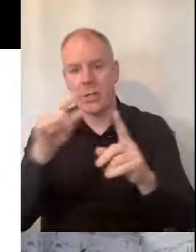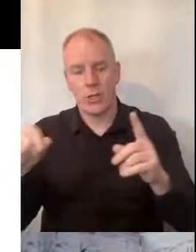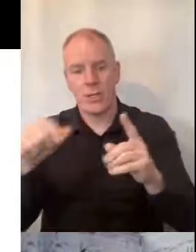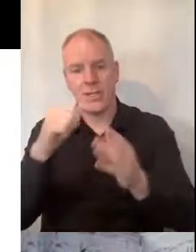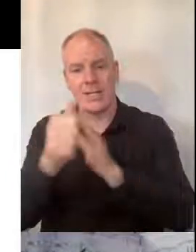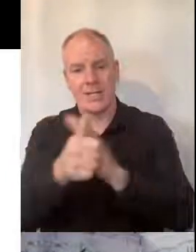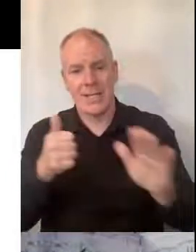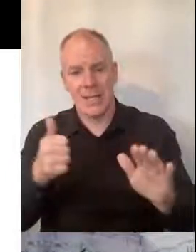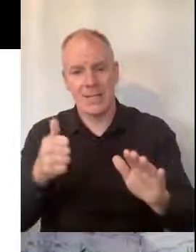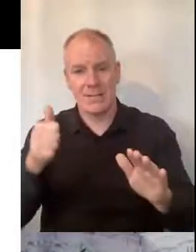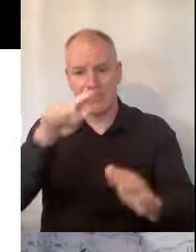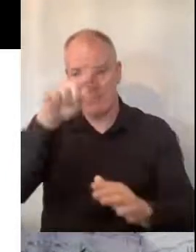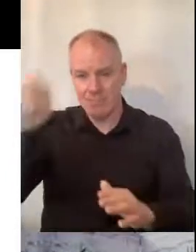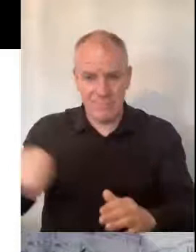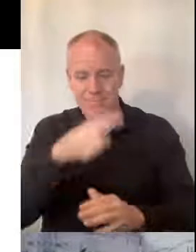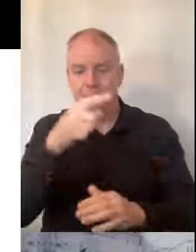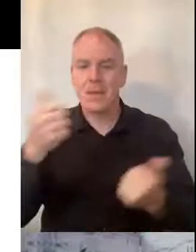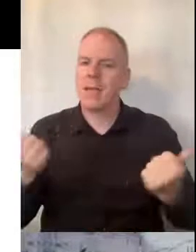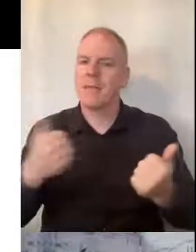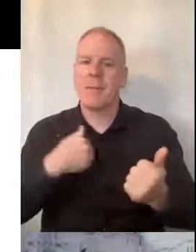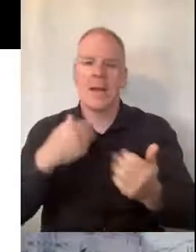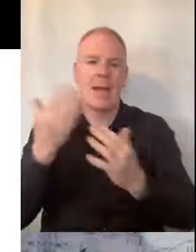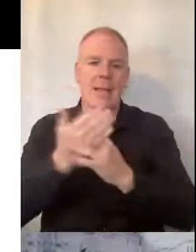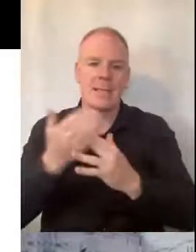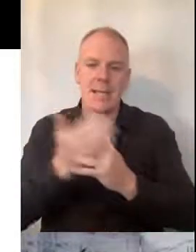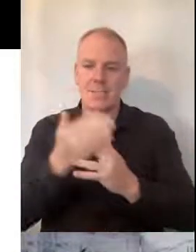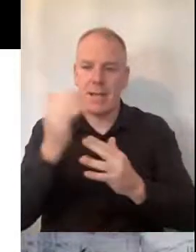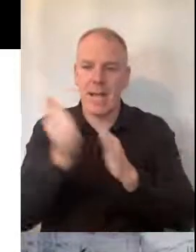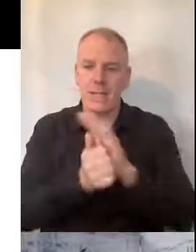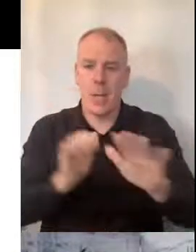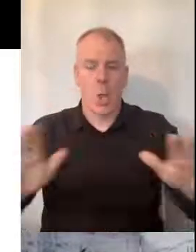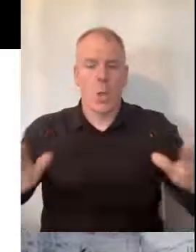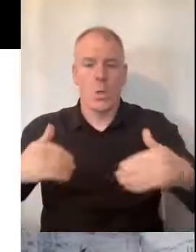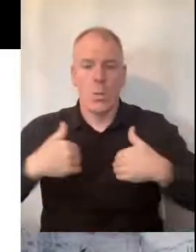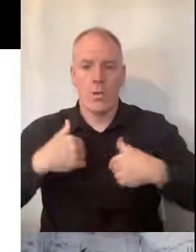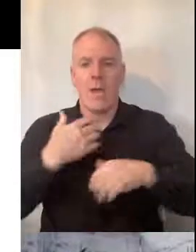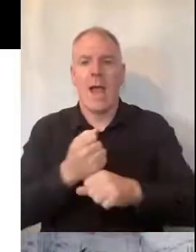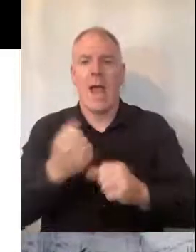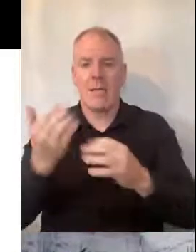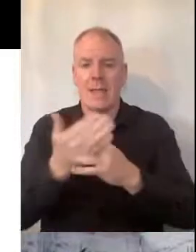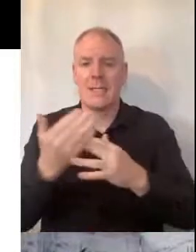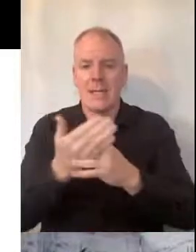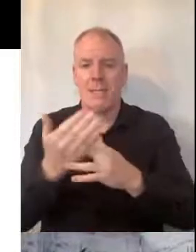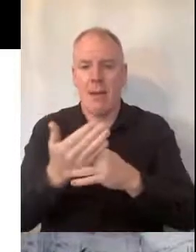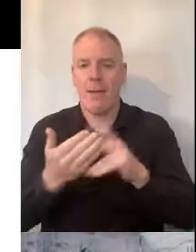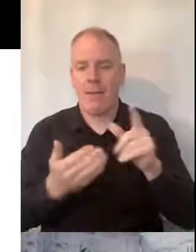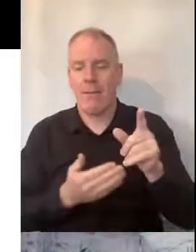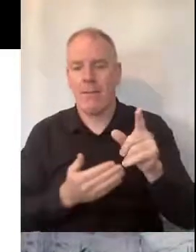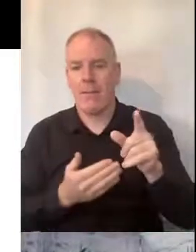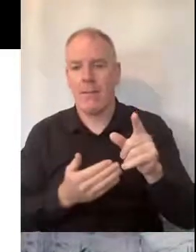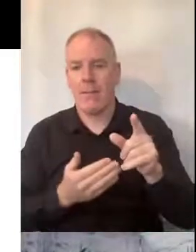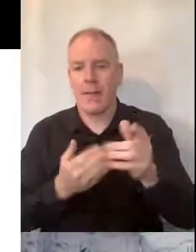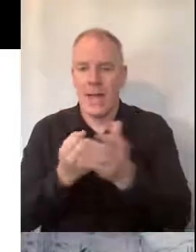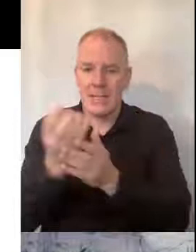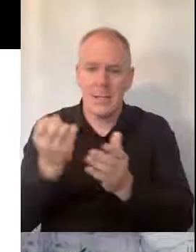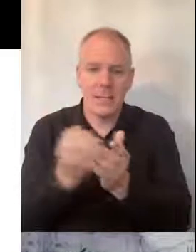Now any of my accessibility experts in the room don't panic just yet. We do have accessibility and explicitly called out.